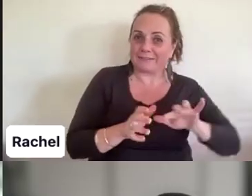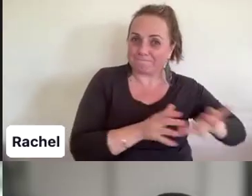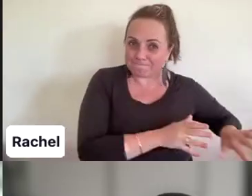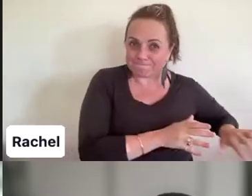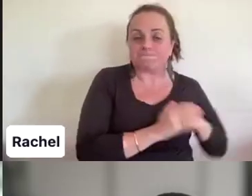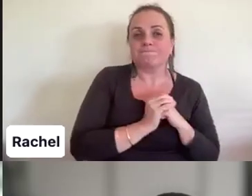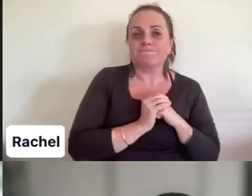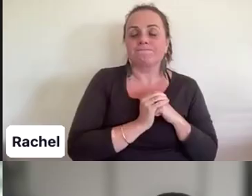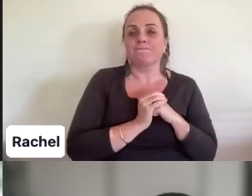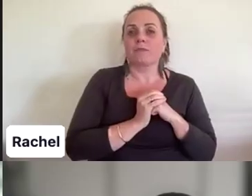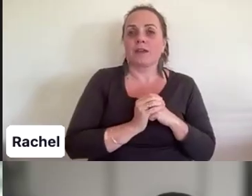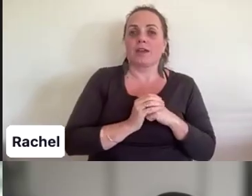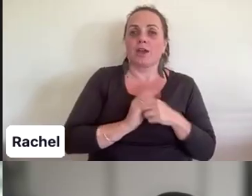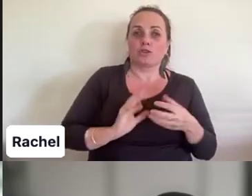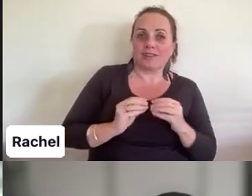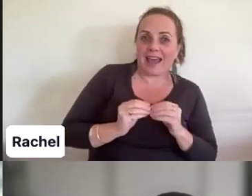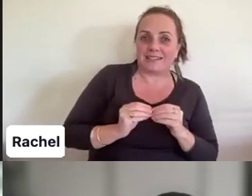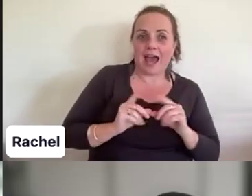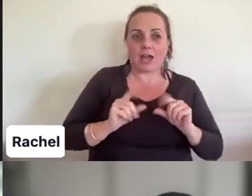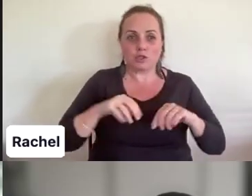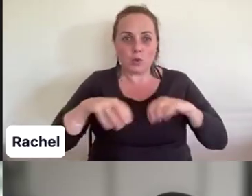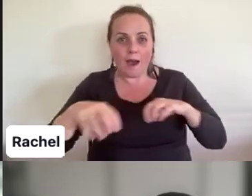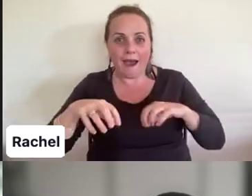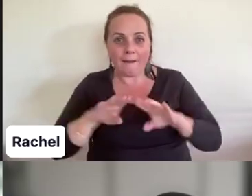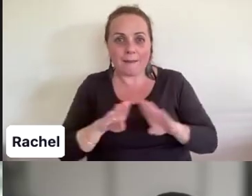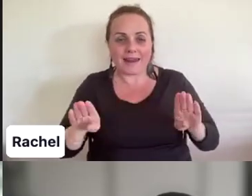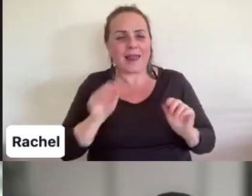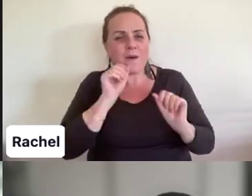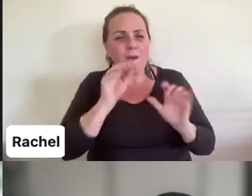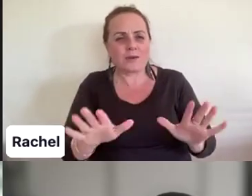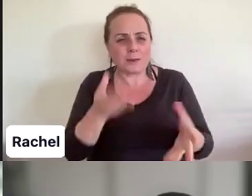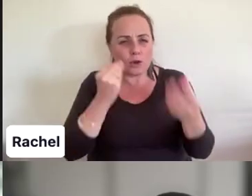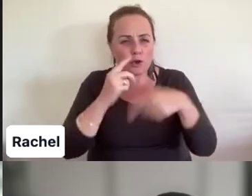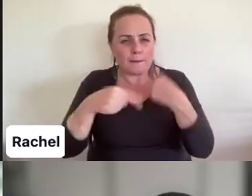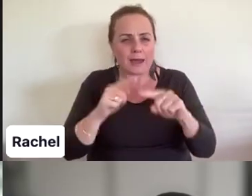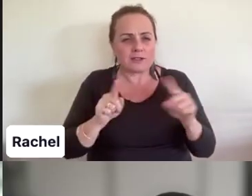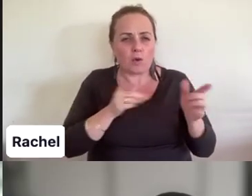Creators and Doers panel has been awesome learning about different ways we can be participating into